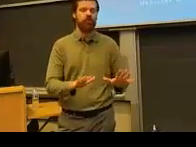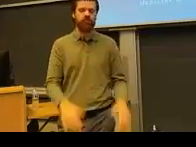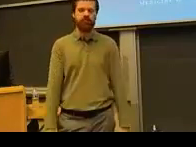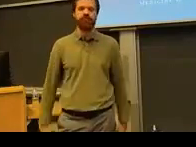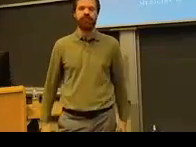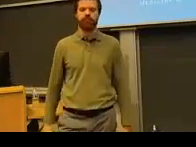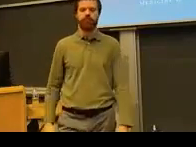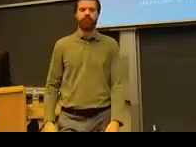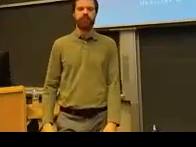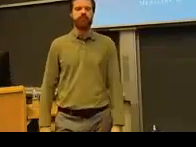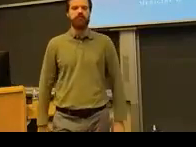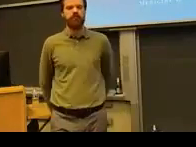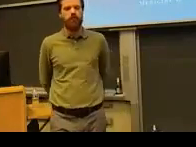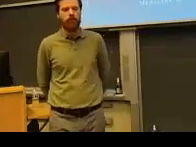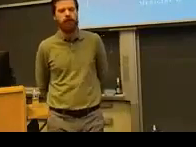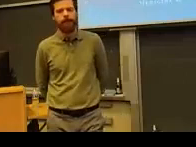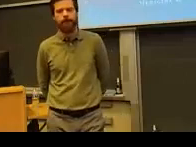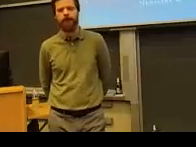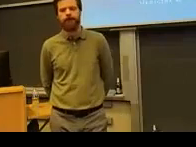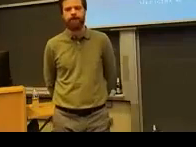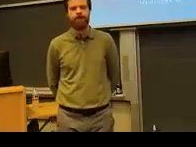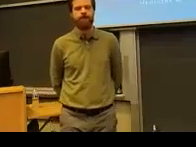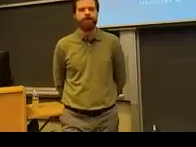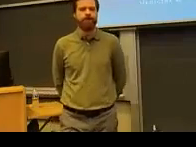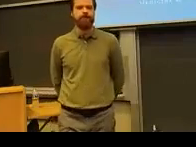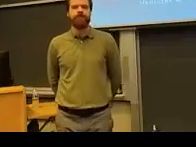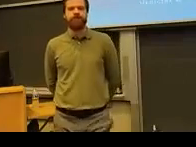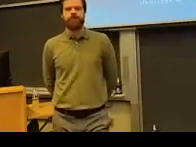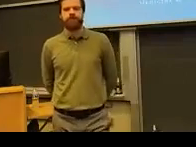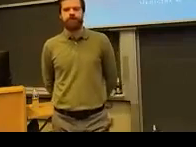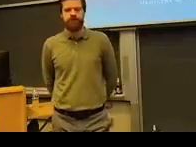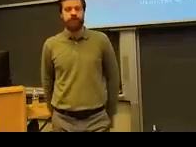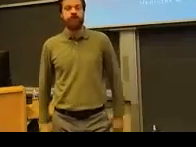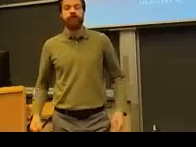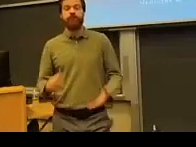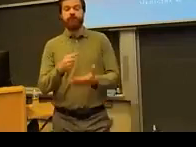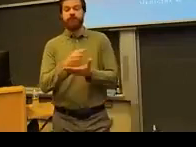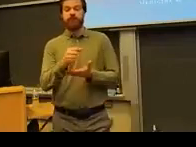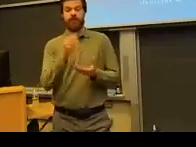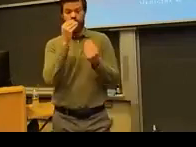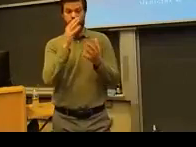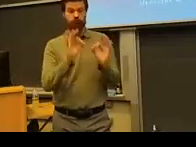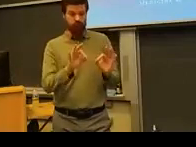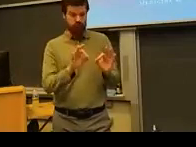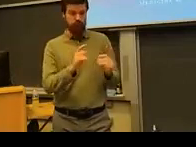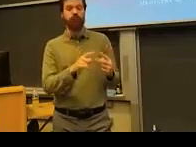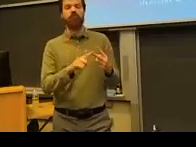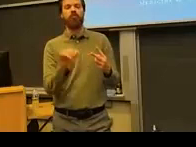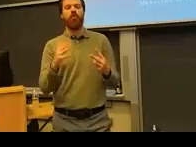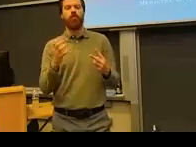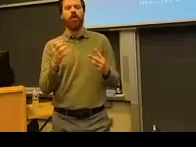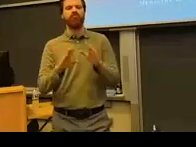and then uh beyond the admission data we were looking hopefully to develop um